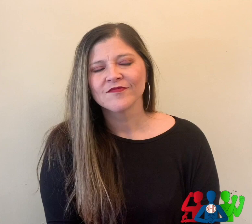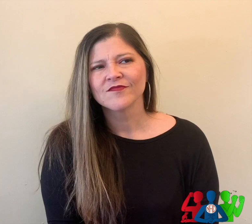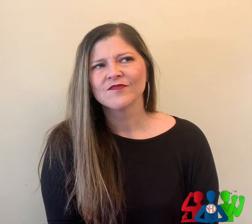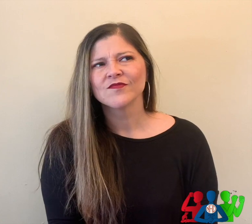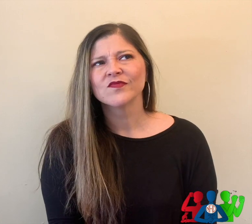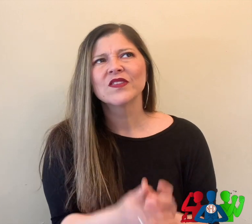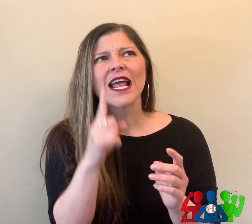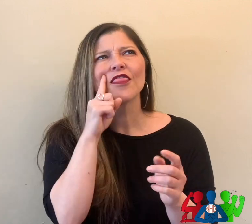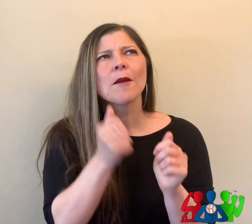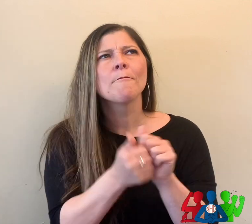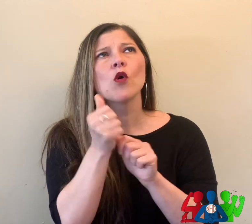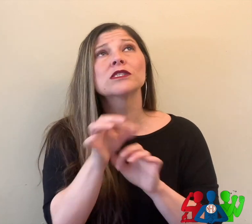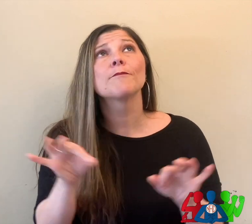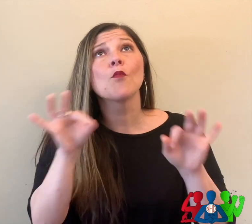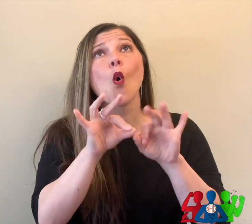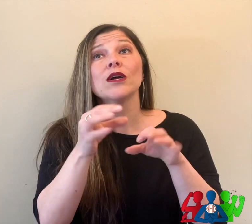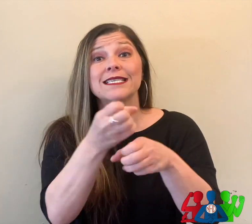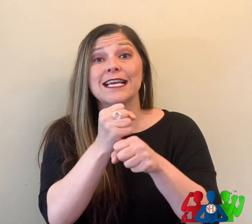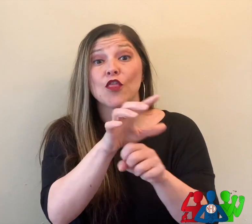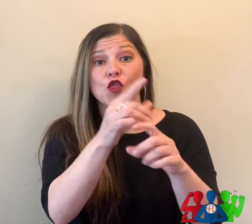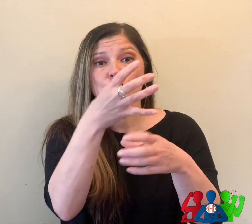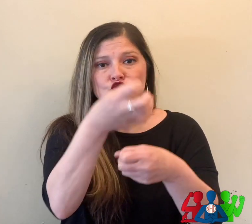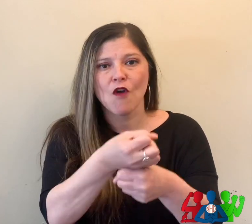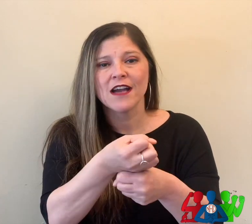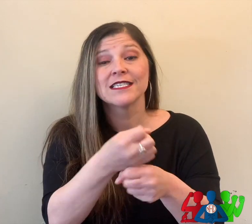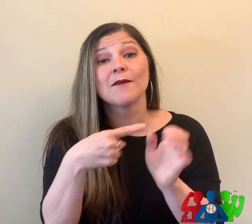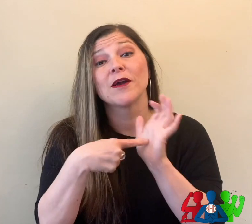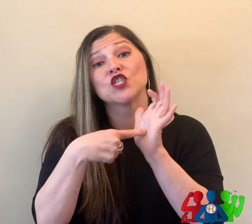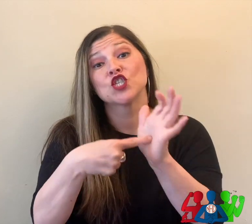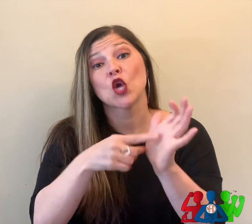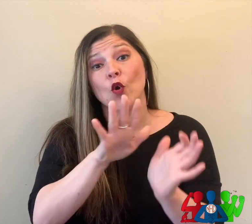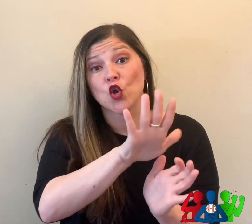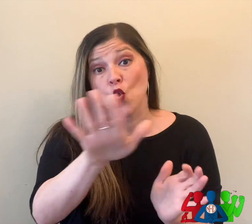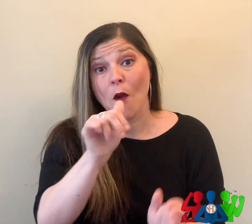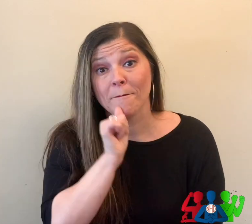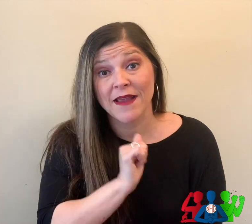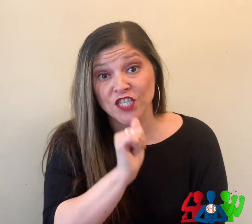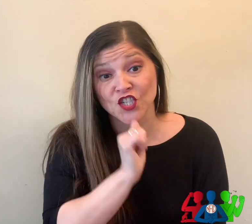students, because if they don't trust you, then they're not going to succeed. The most